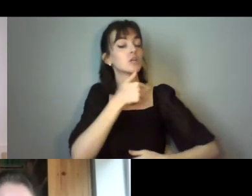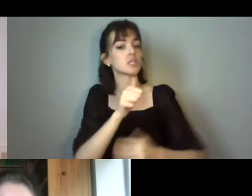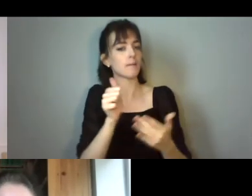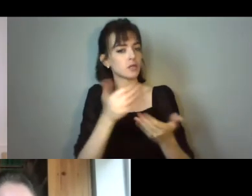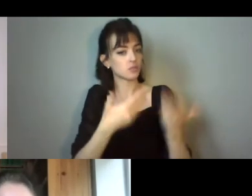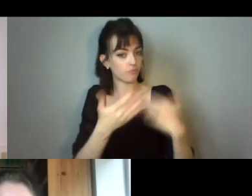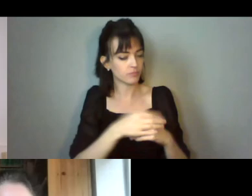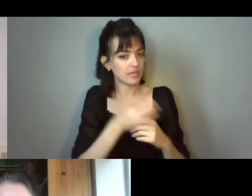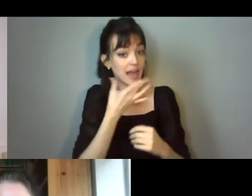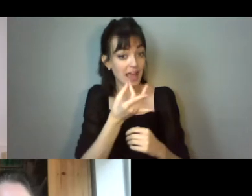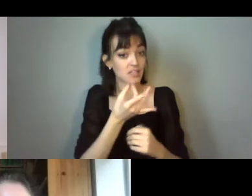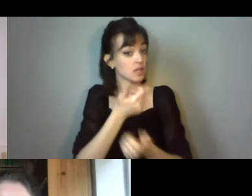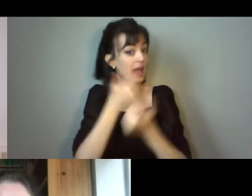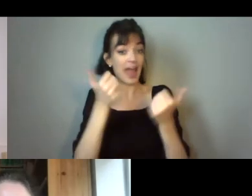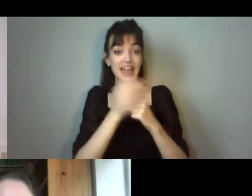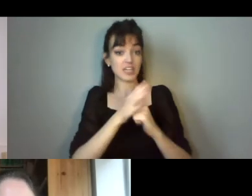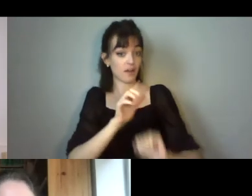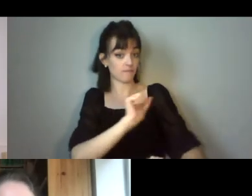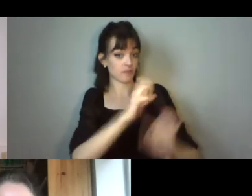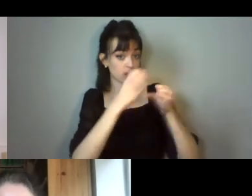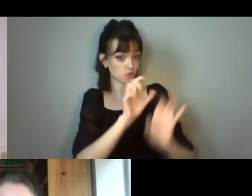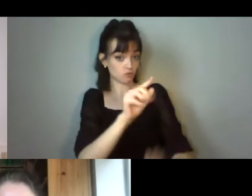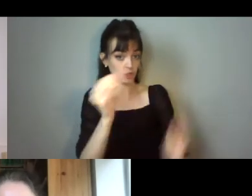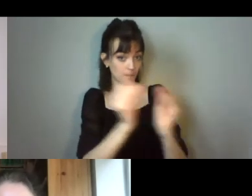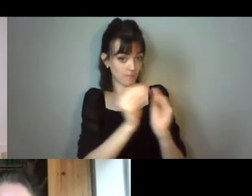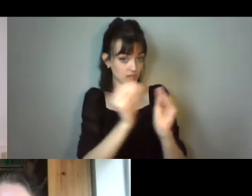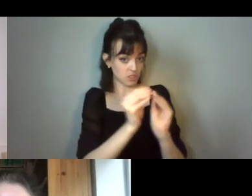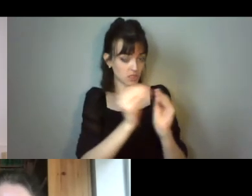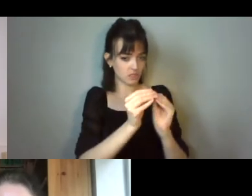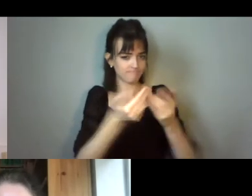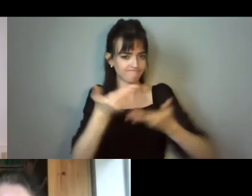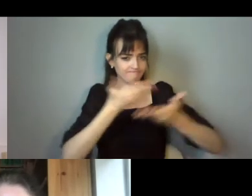countries been at their dialogue with the committee since these reforms